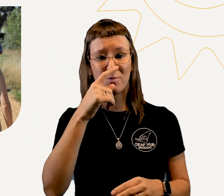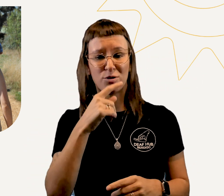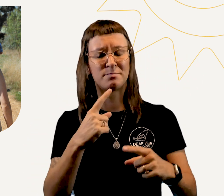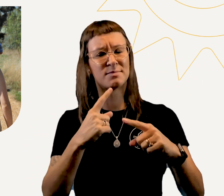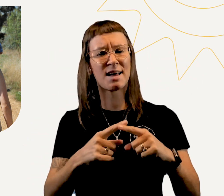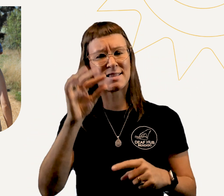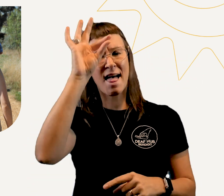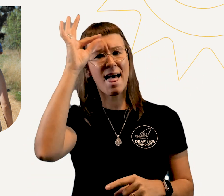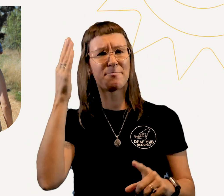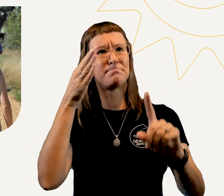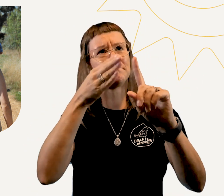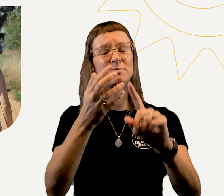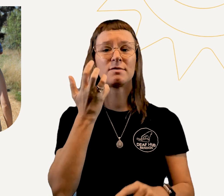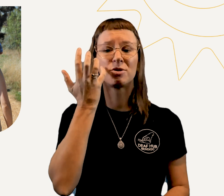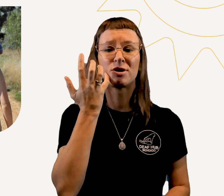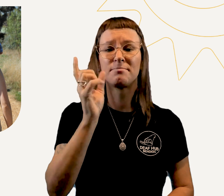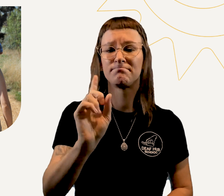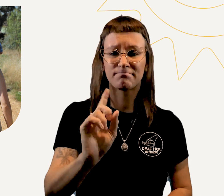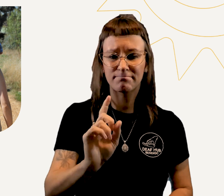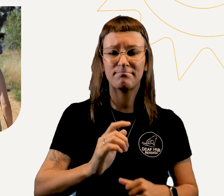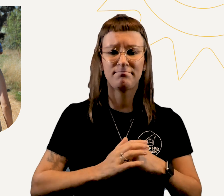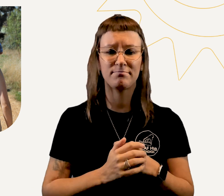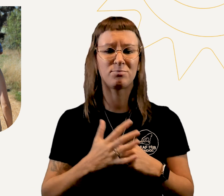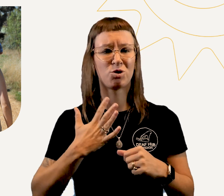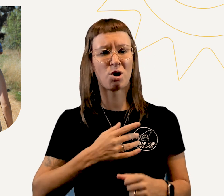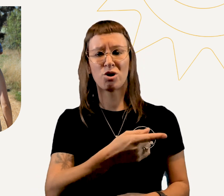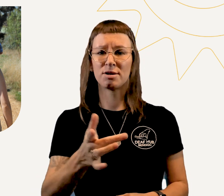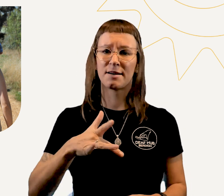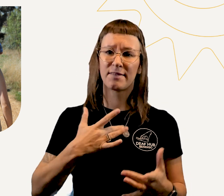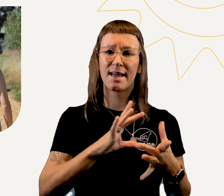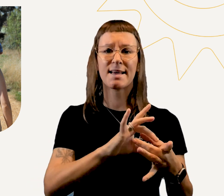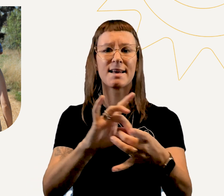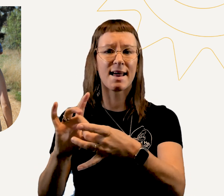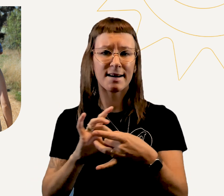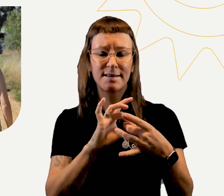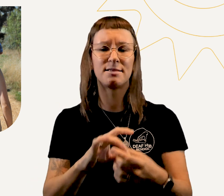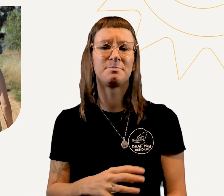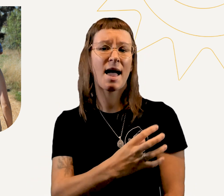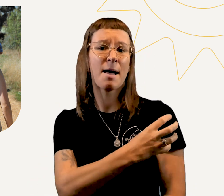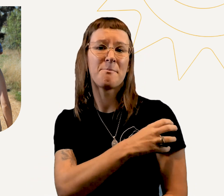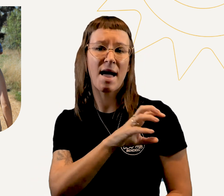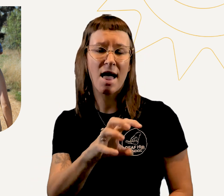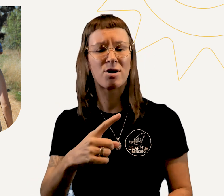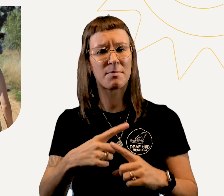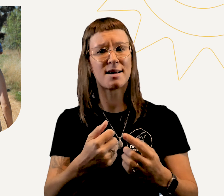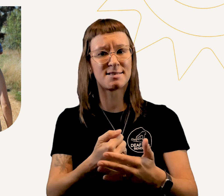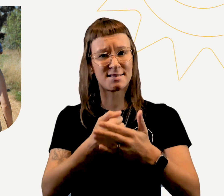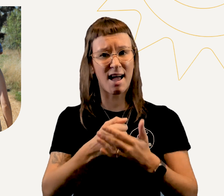and are dedicated to a future in which they feel connected, empowered, and safe, within the communities of the Loddon Mallee region.